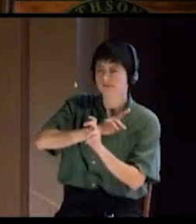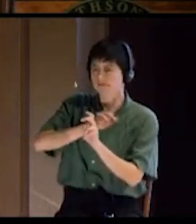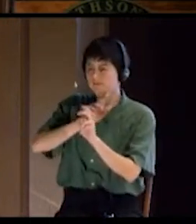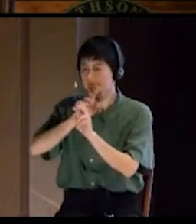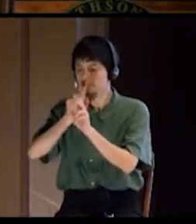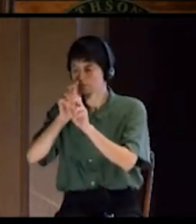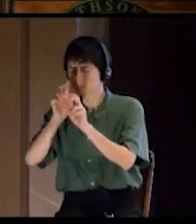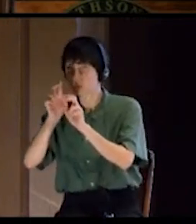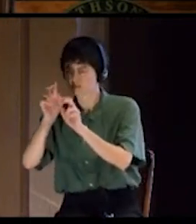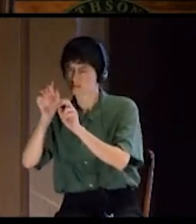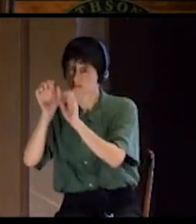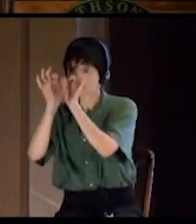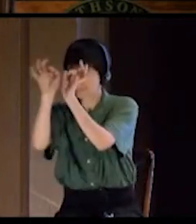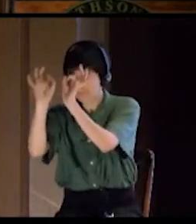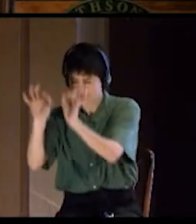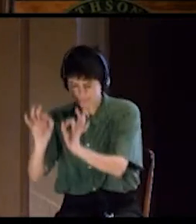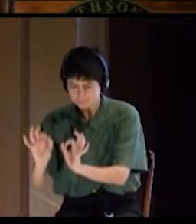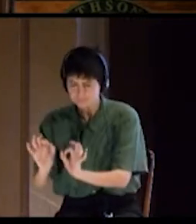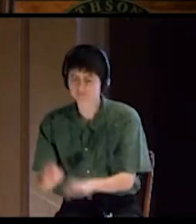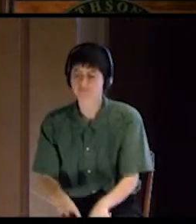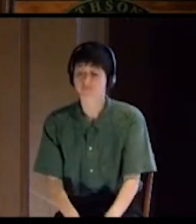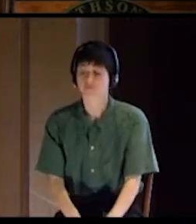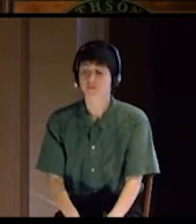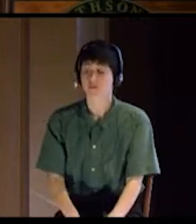So instead of spending close to a year measuring everything